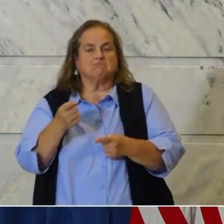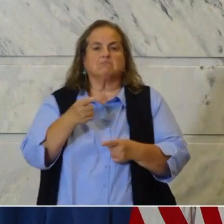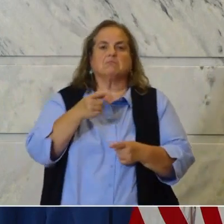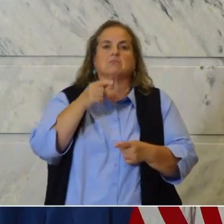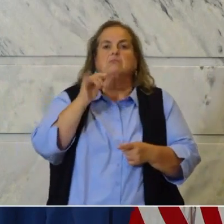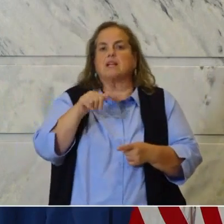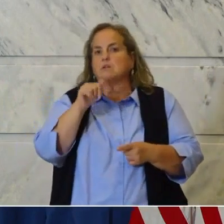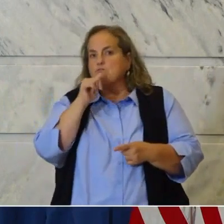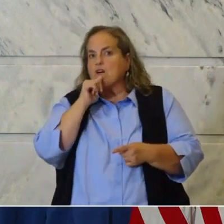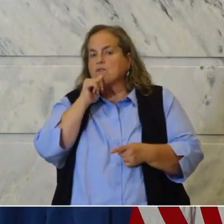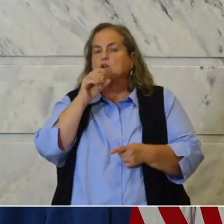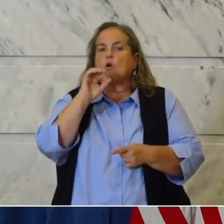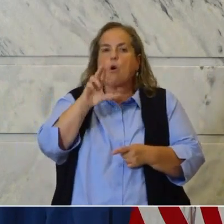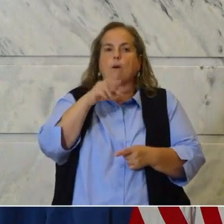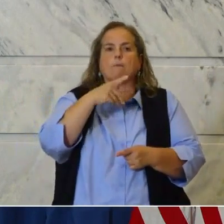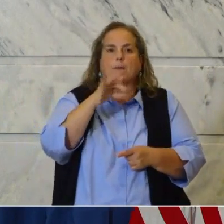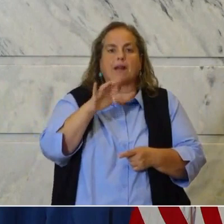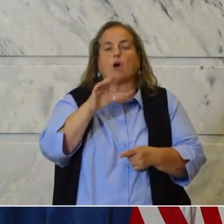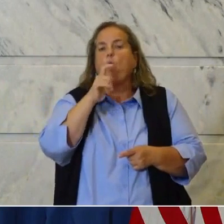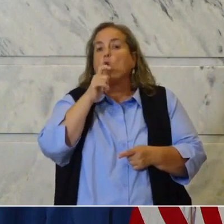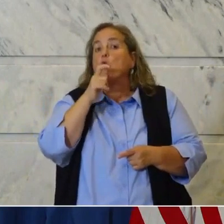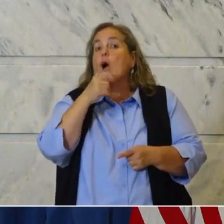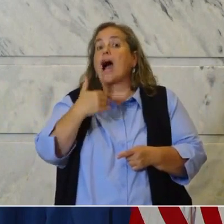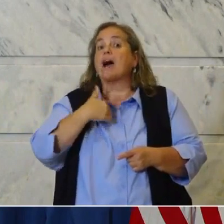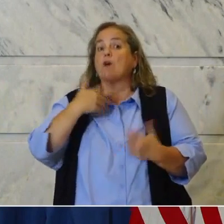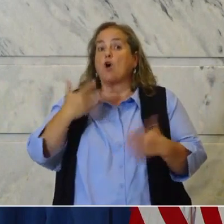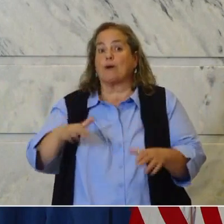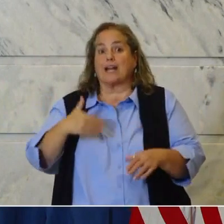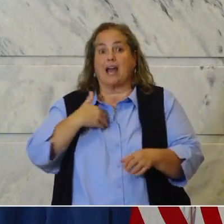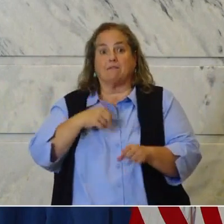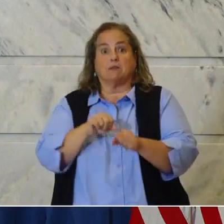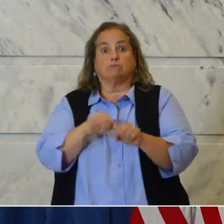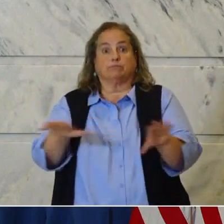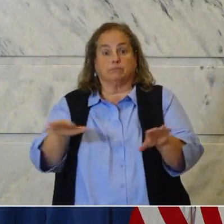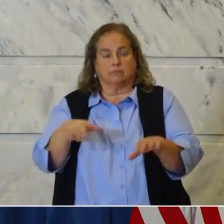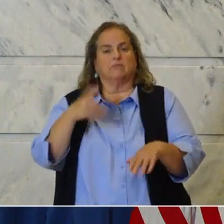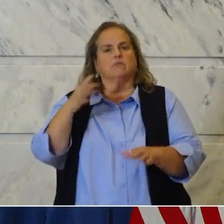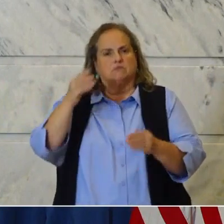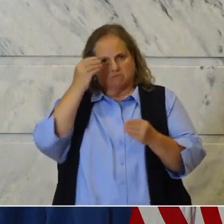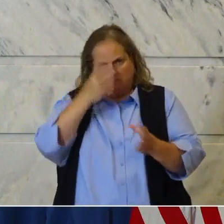or or have had an outbreak again. It's everybody also want the right thing,